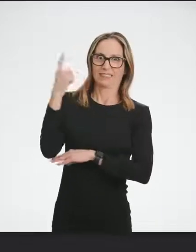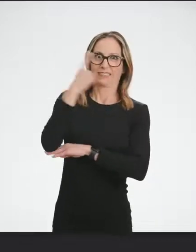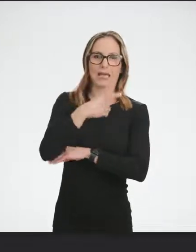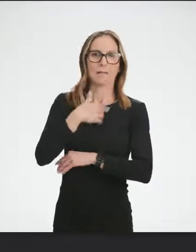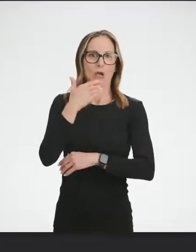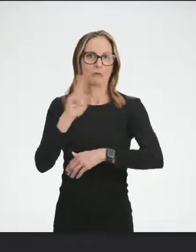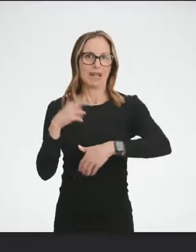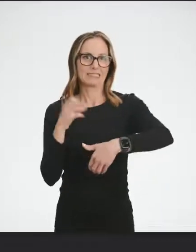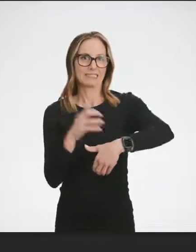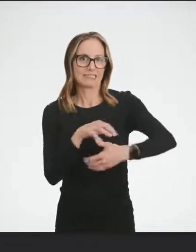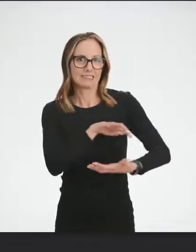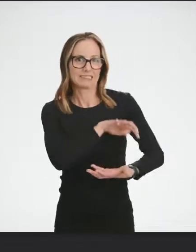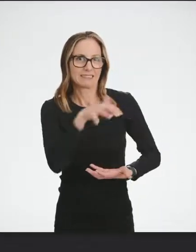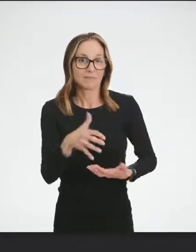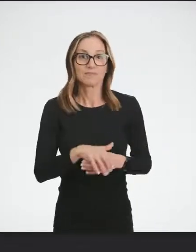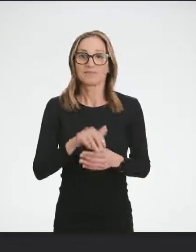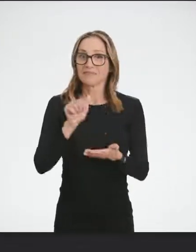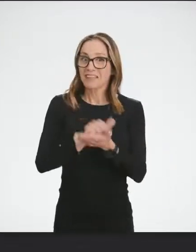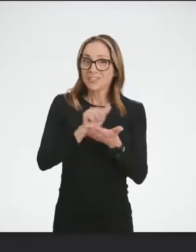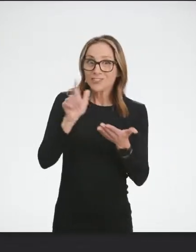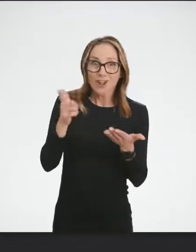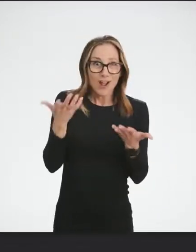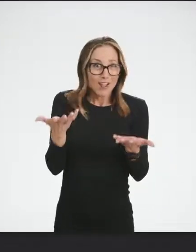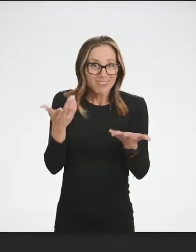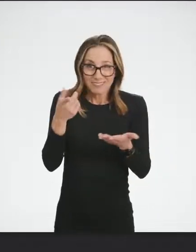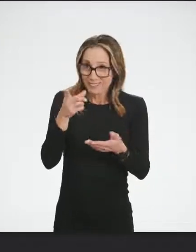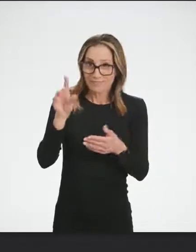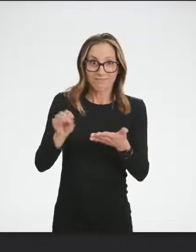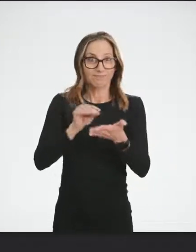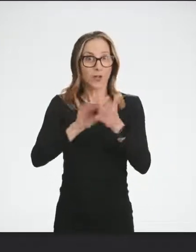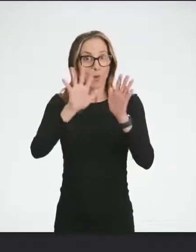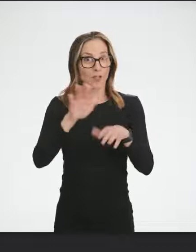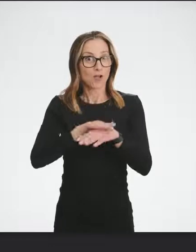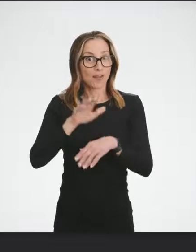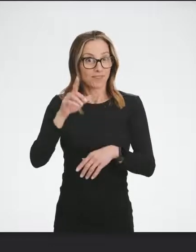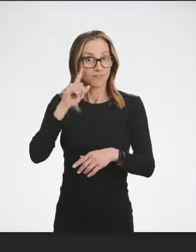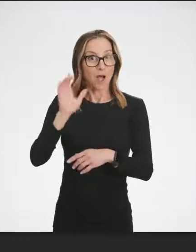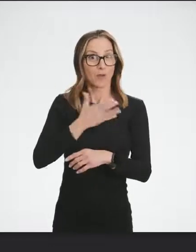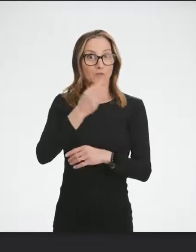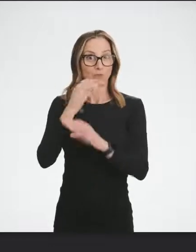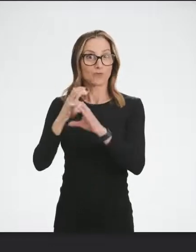That's all it takes to get the weather for our food truck, and there's so much more to uncover with WeatherKit.